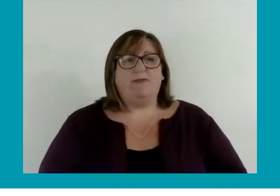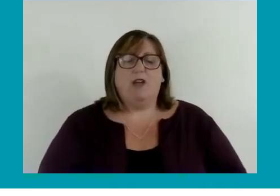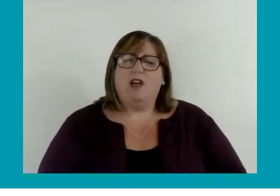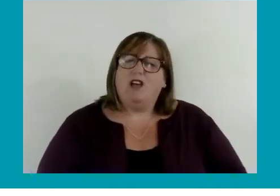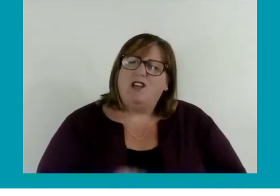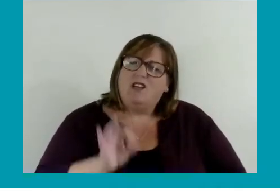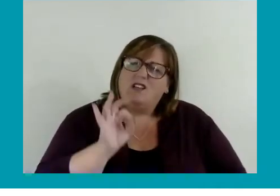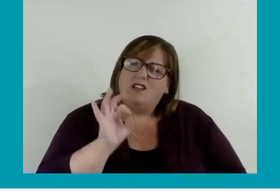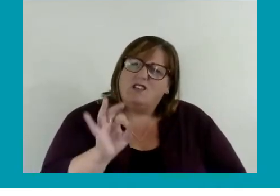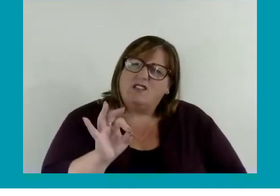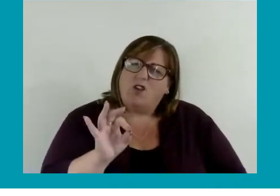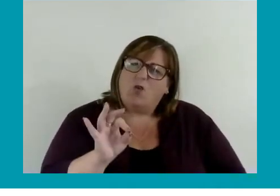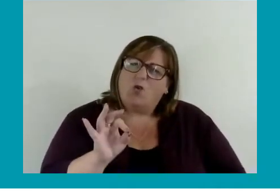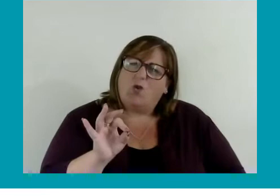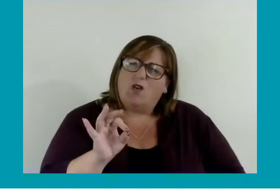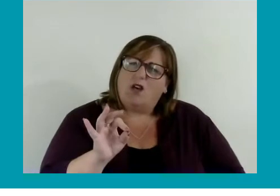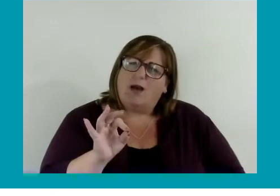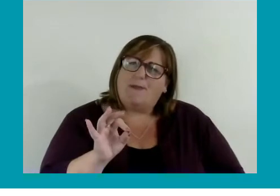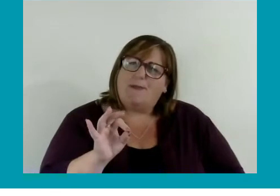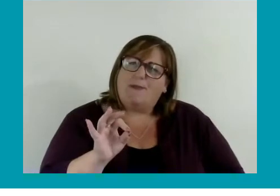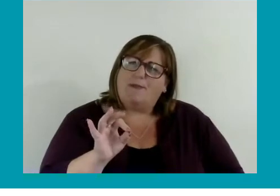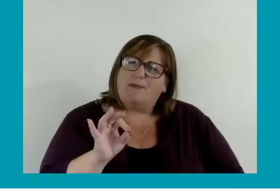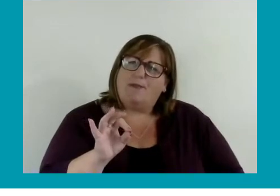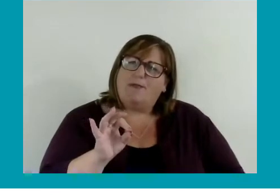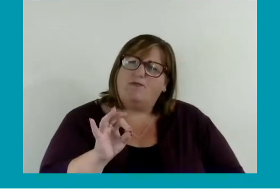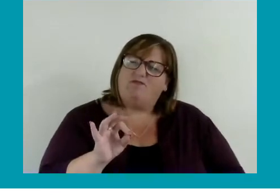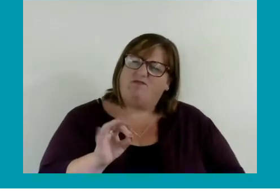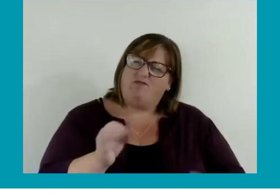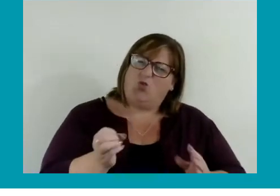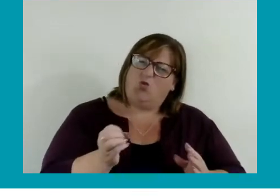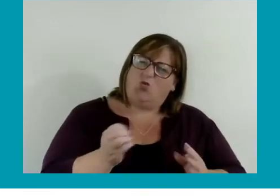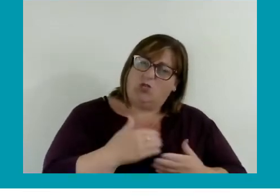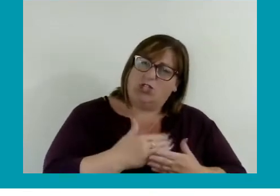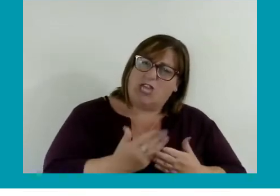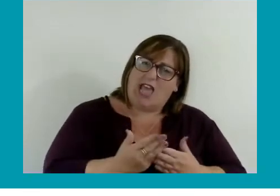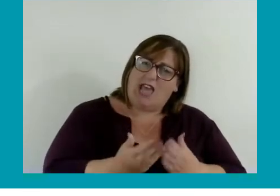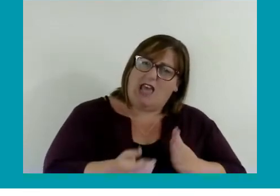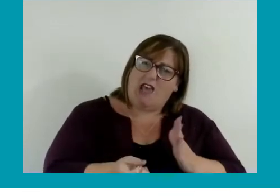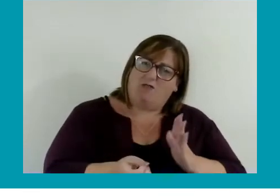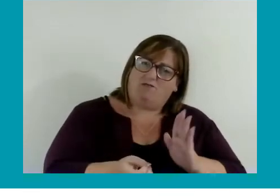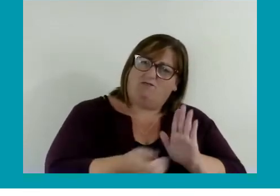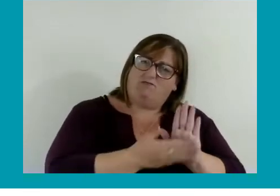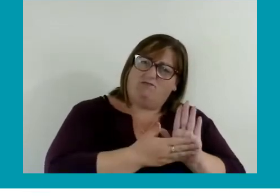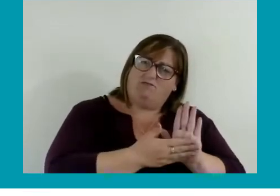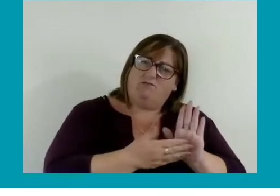your audience um well i think that there's lots of things but that there is some research to say